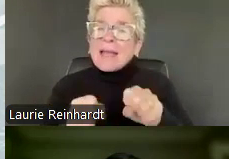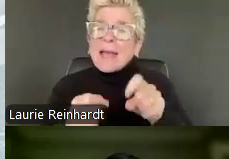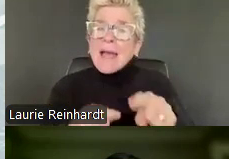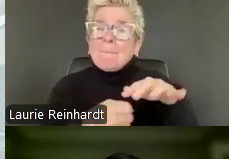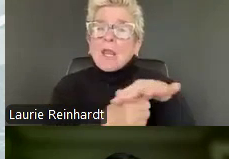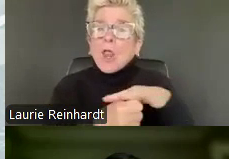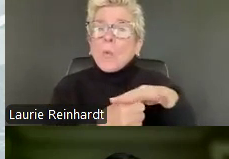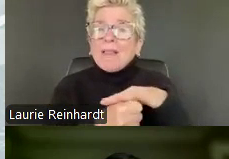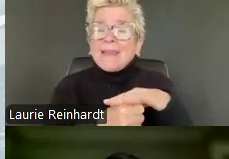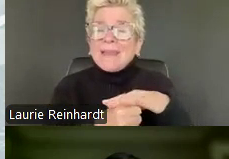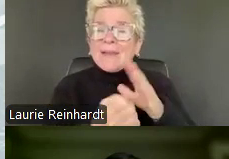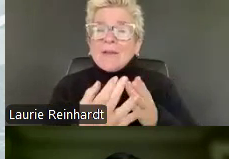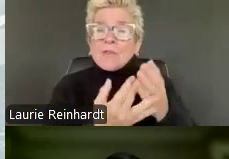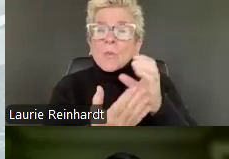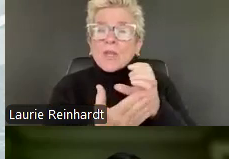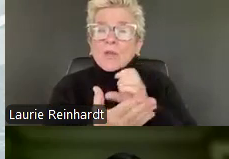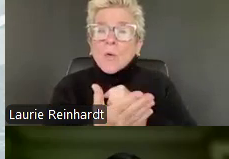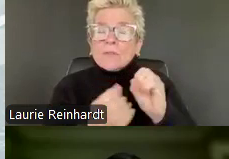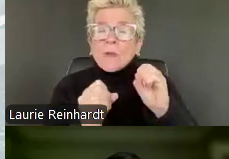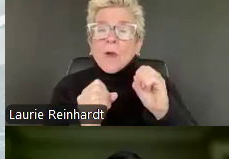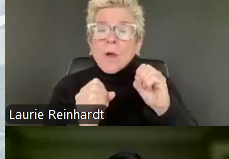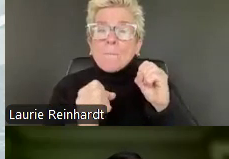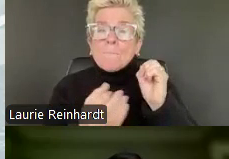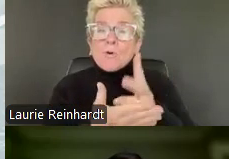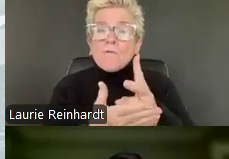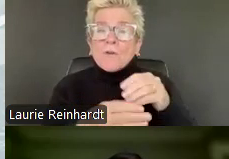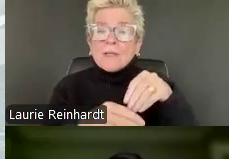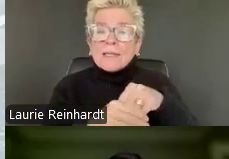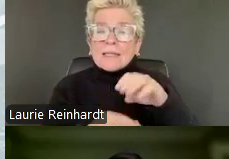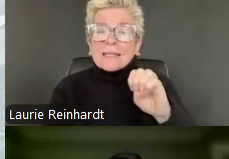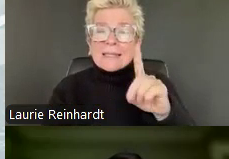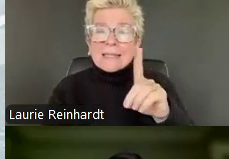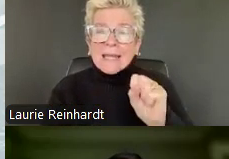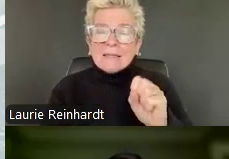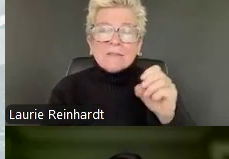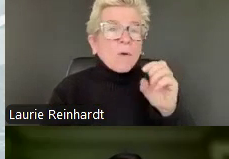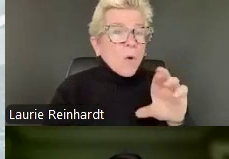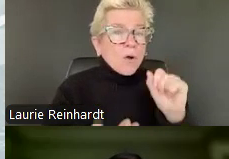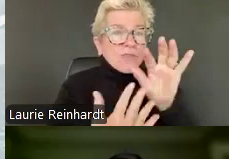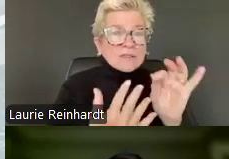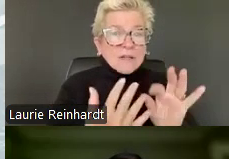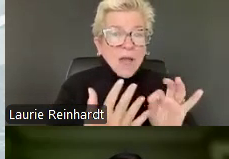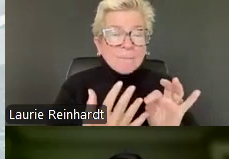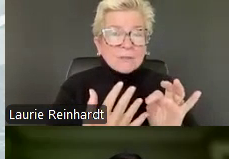would go through course approval in EDS. Or there's always the option of presenting